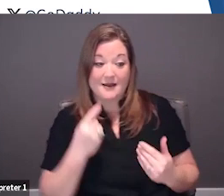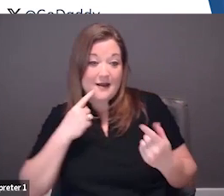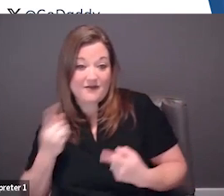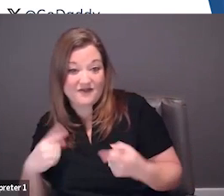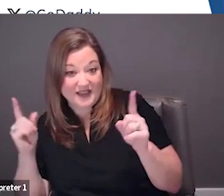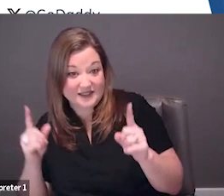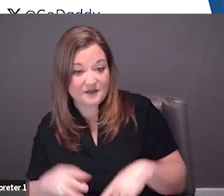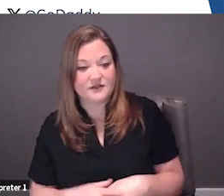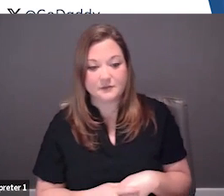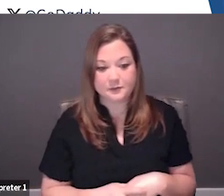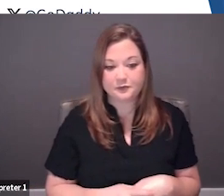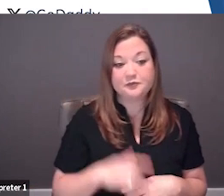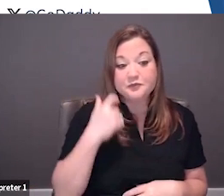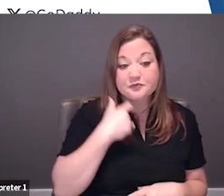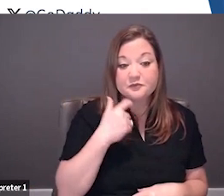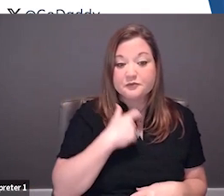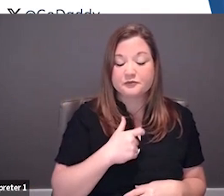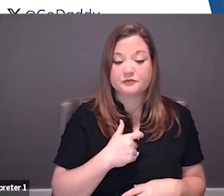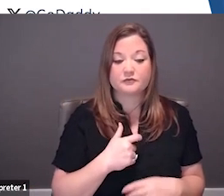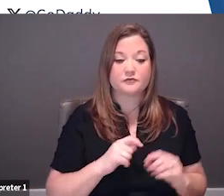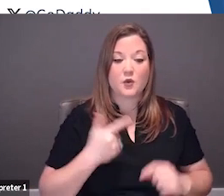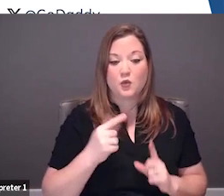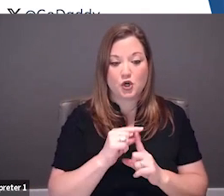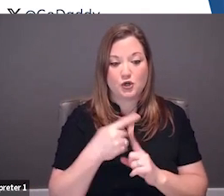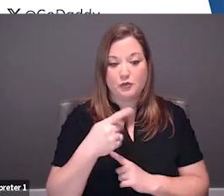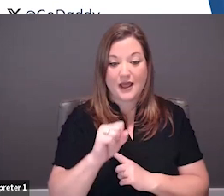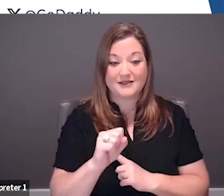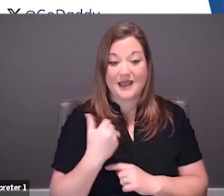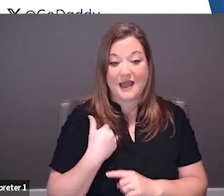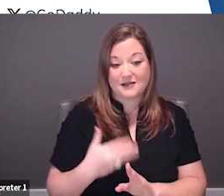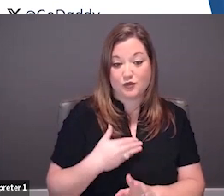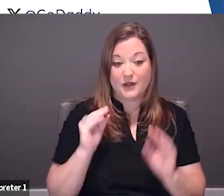The latest version of WordPress comes pre-installed with exclusive themes,